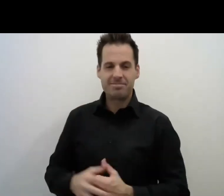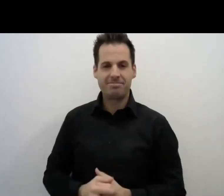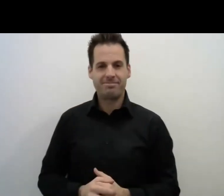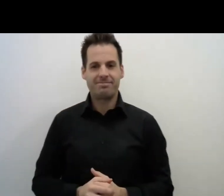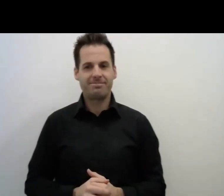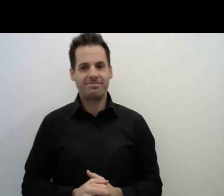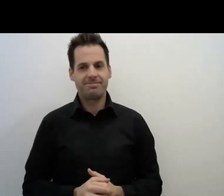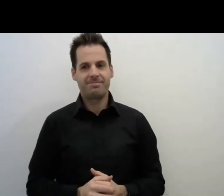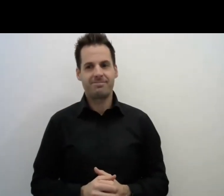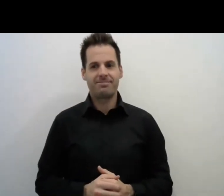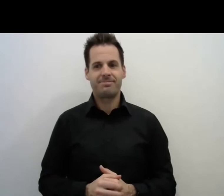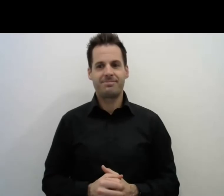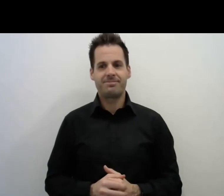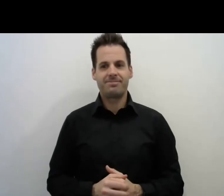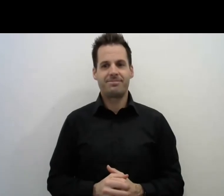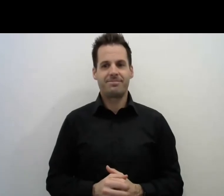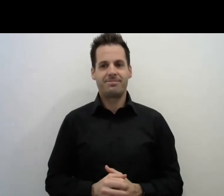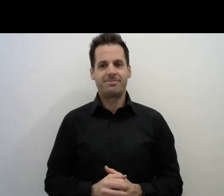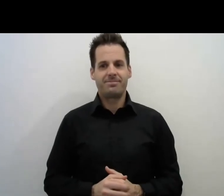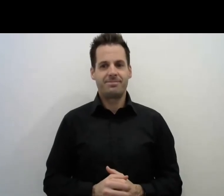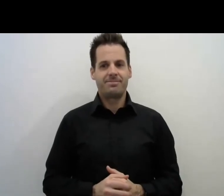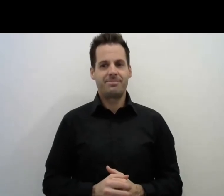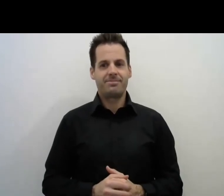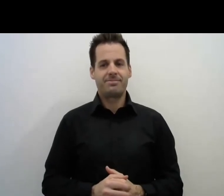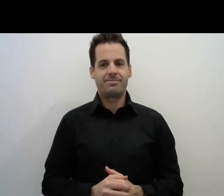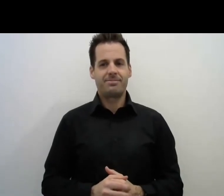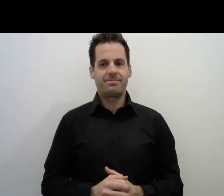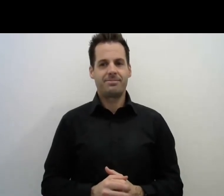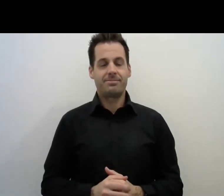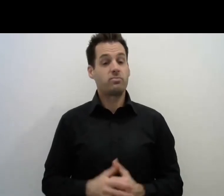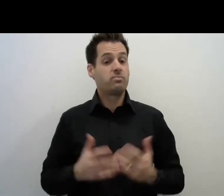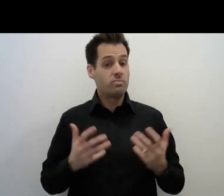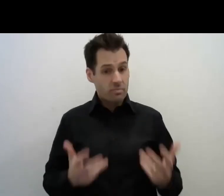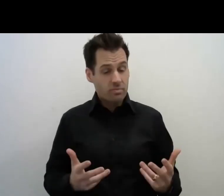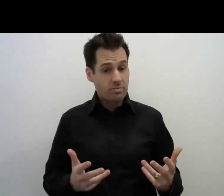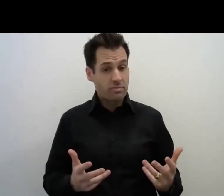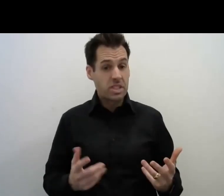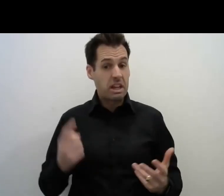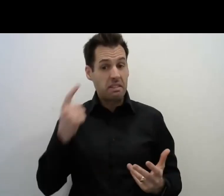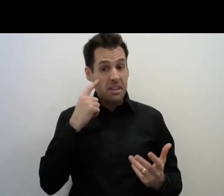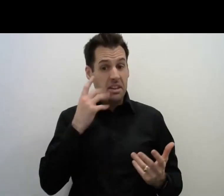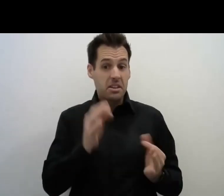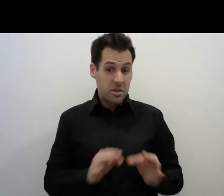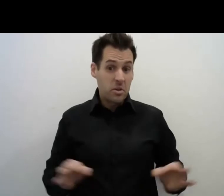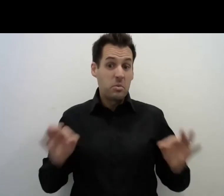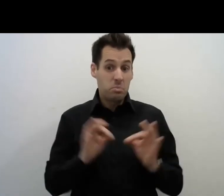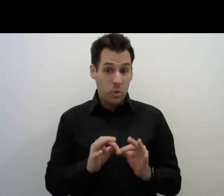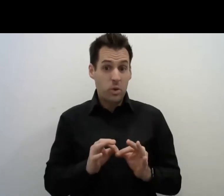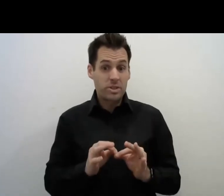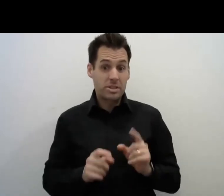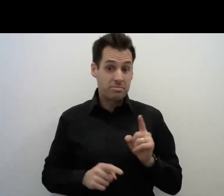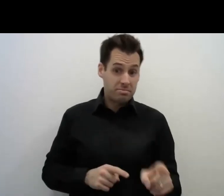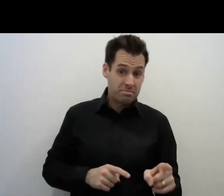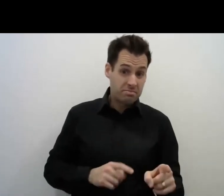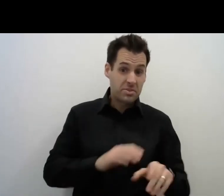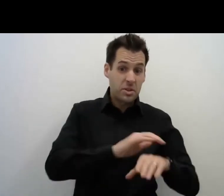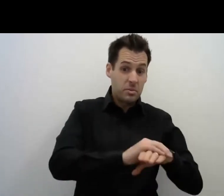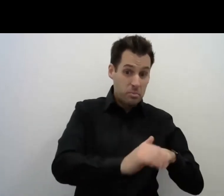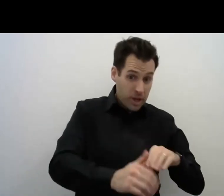um it comes down to the distinction i think between um what's a pet and what a service